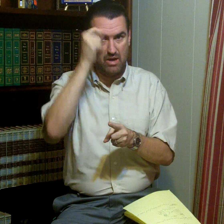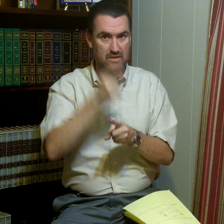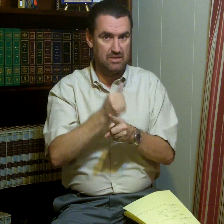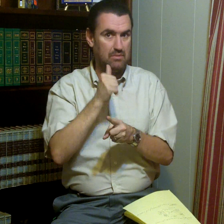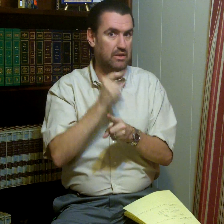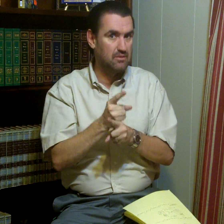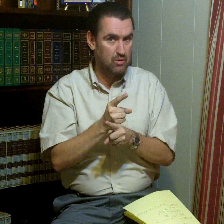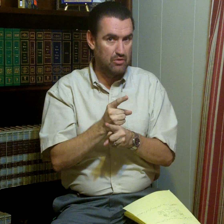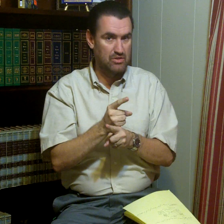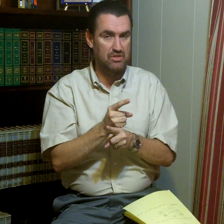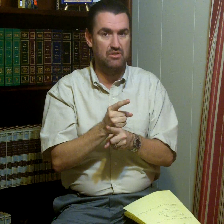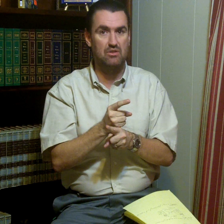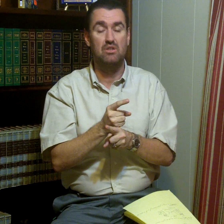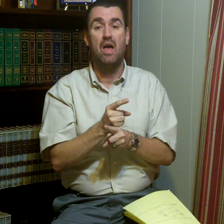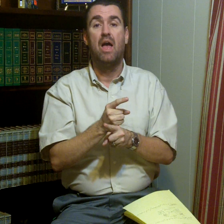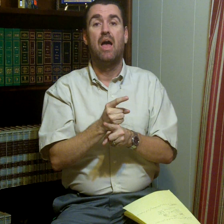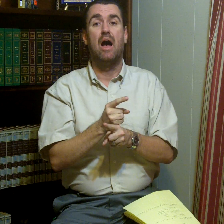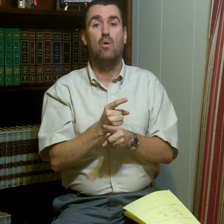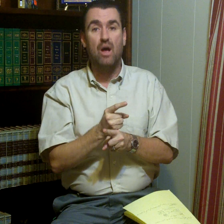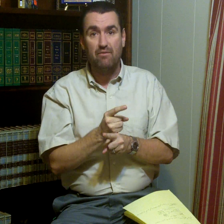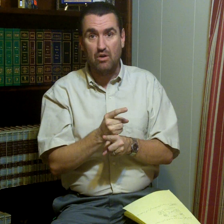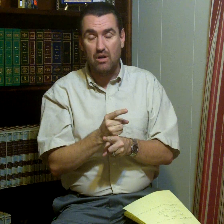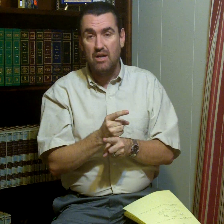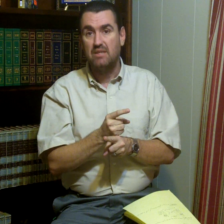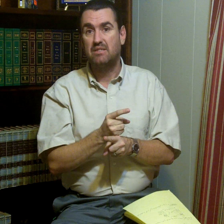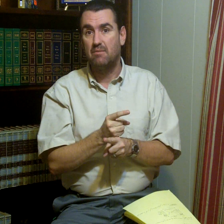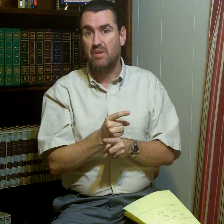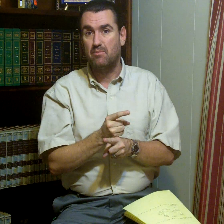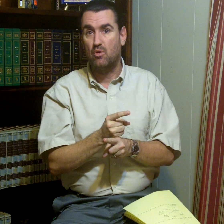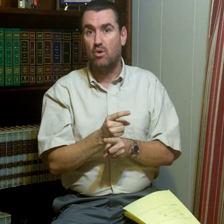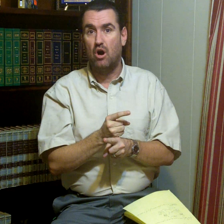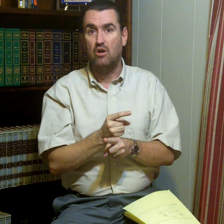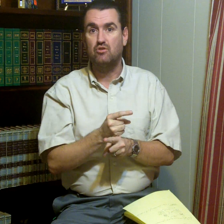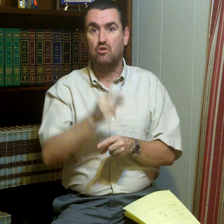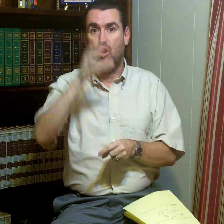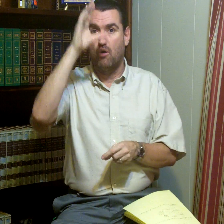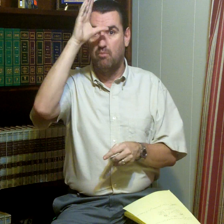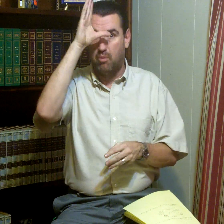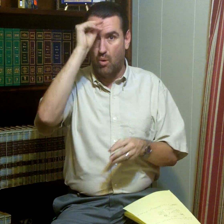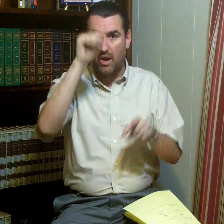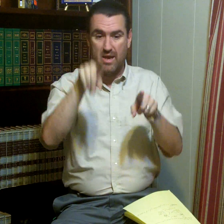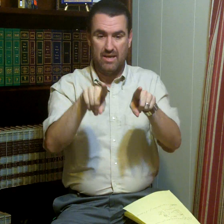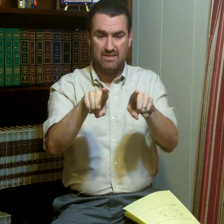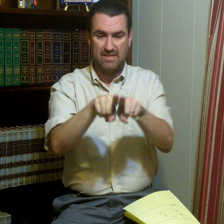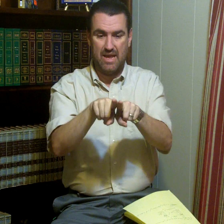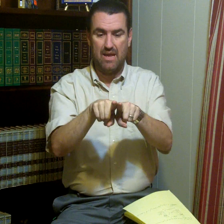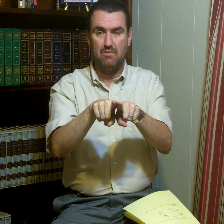right siblings brothers and sisters however some people will also go boy same